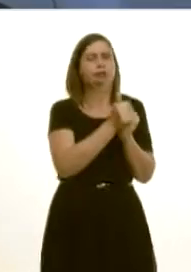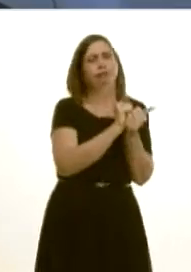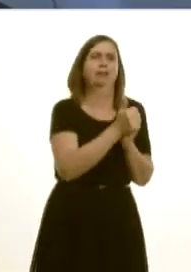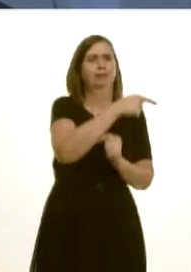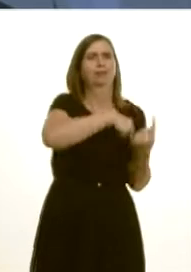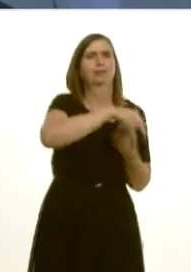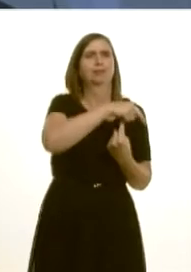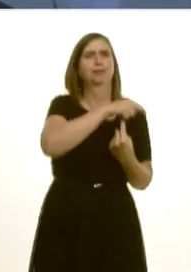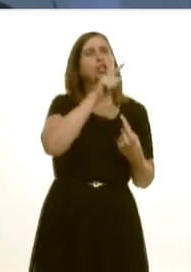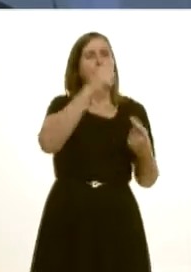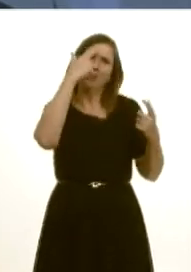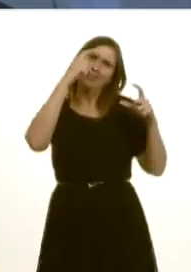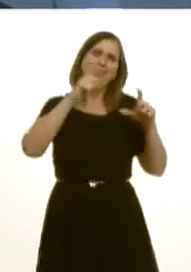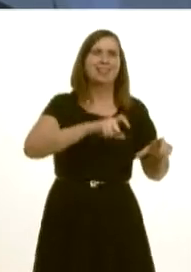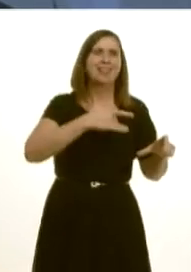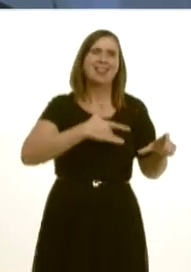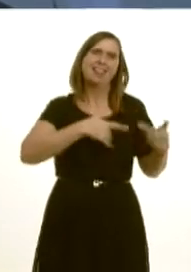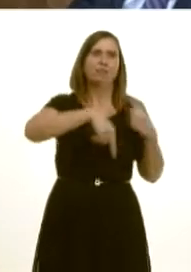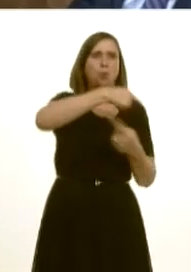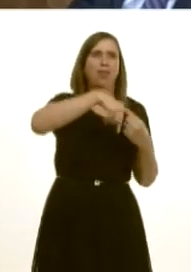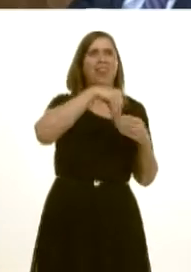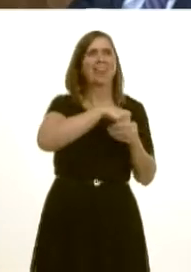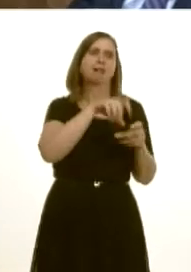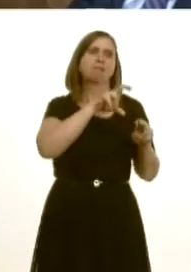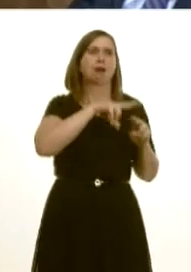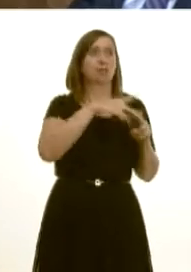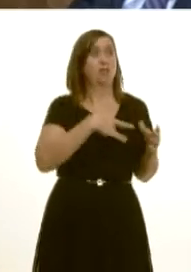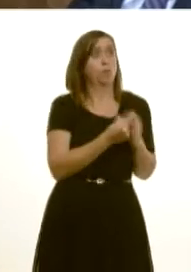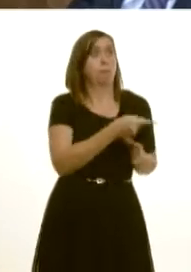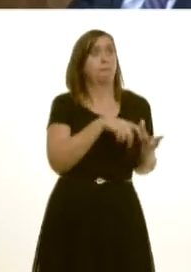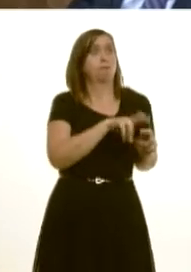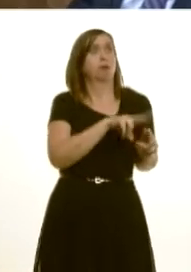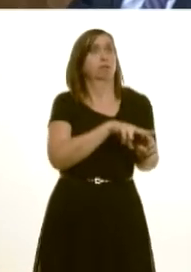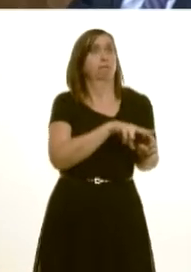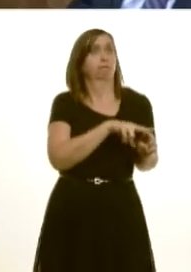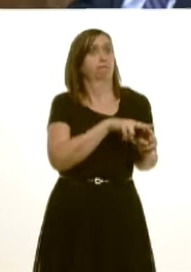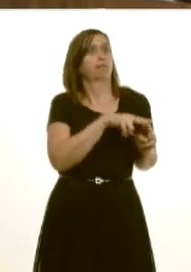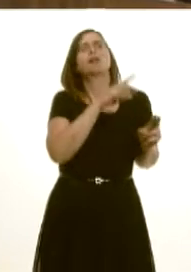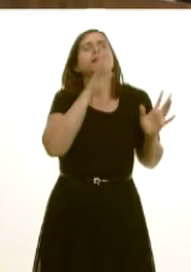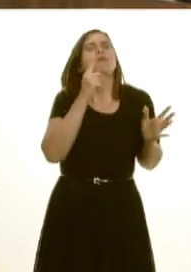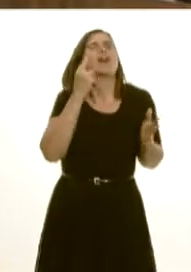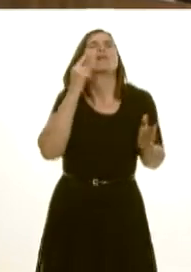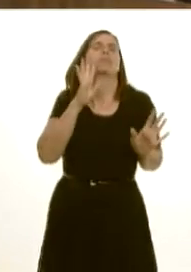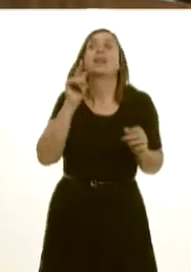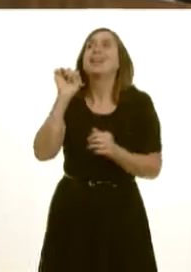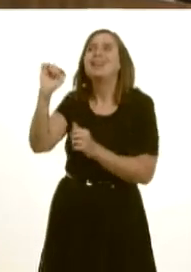Carwyn Jones: No, it was not. Andrew R.T. Davies: I think that if you check the Record of Proceedings, it will show that. Carwyn Jones: Check it yourself. Andrew R.T. Davies: If we look at the actual wording of the letter that was put forward